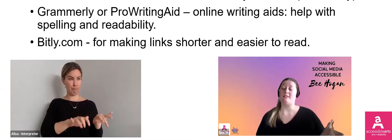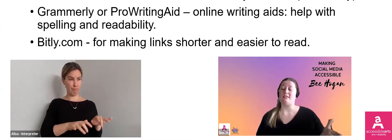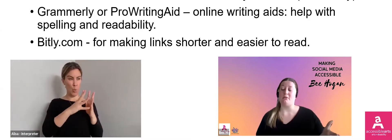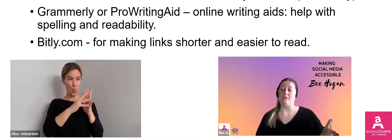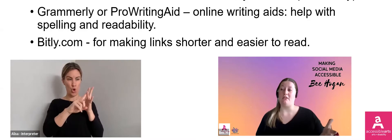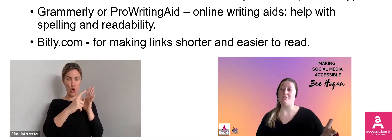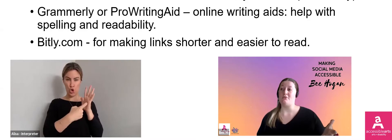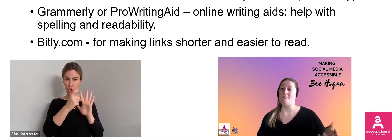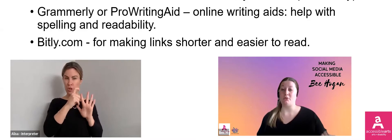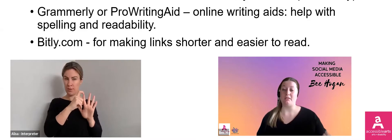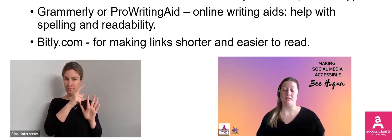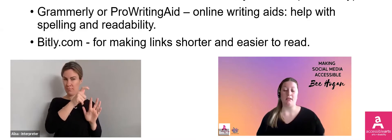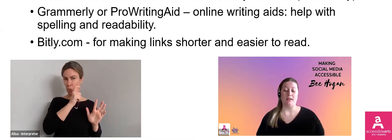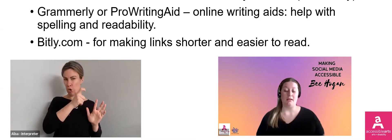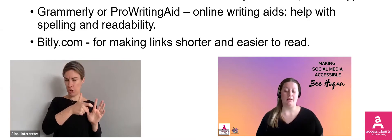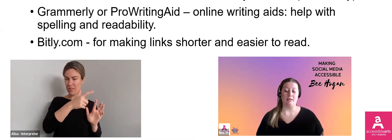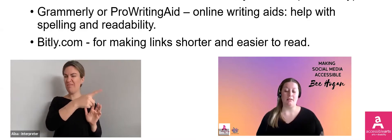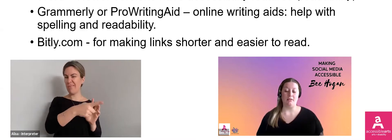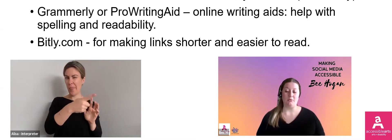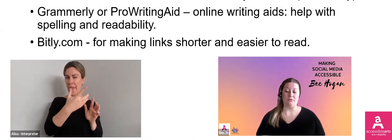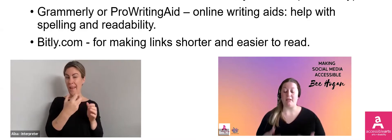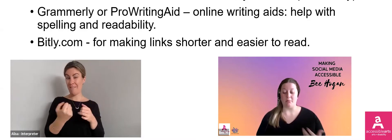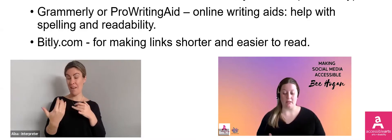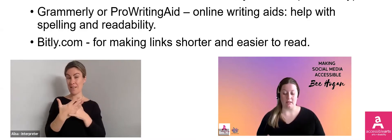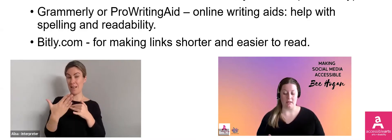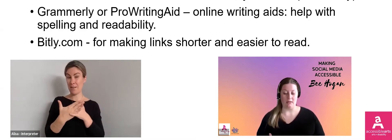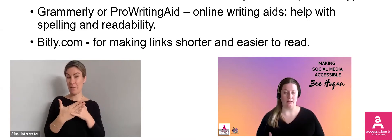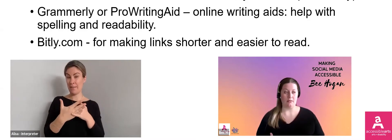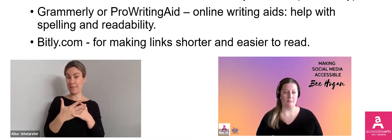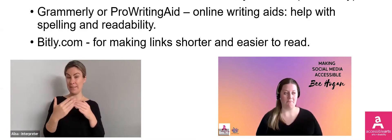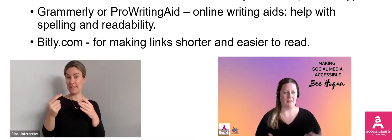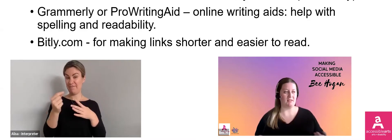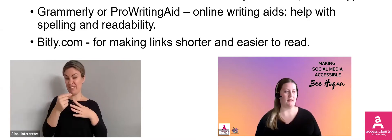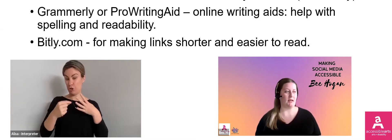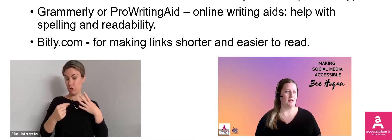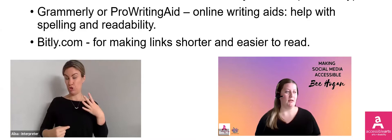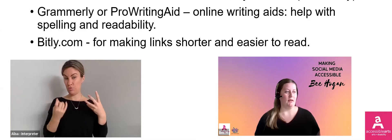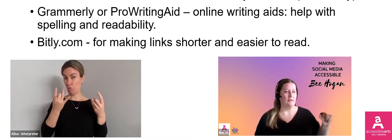accessibility features built-in in terms of readability, and things like that.